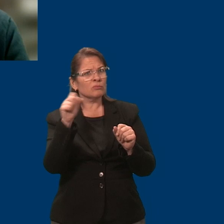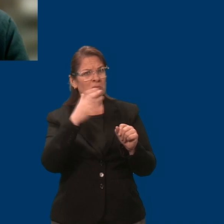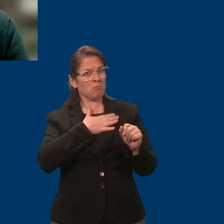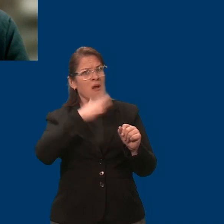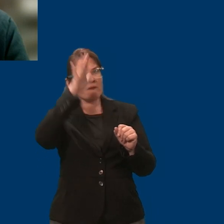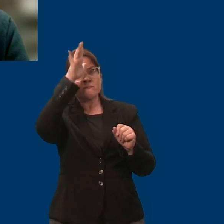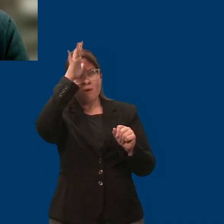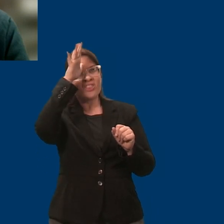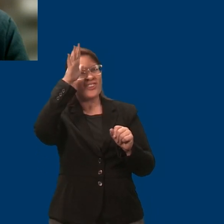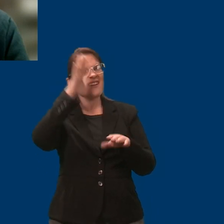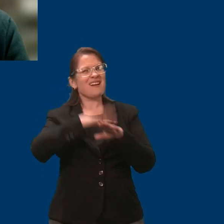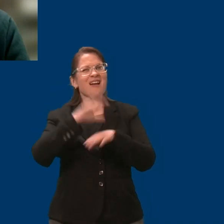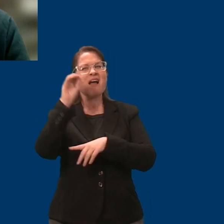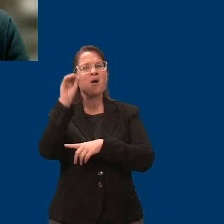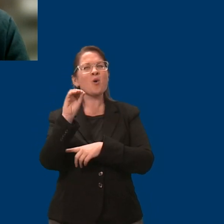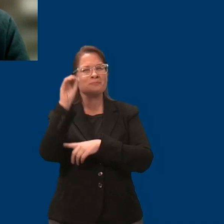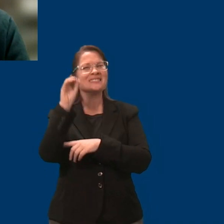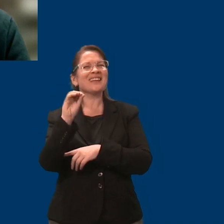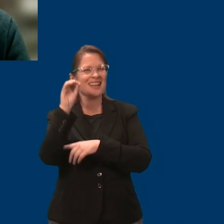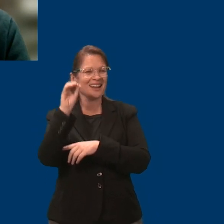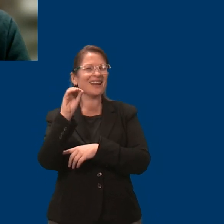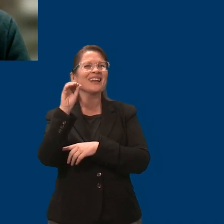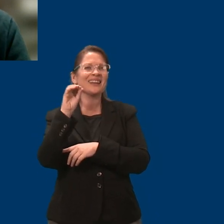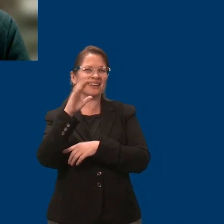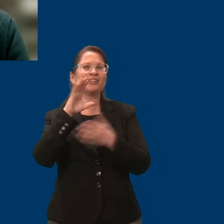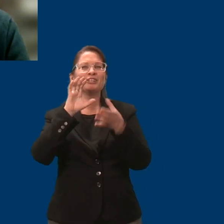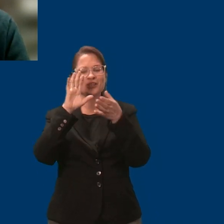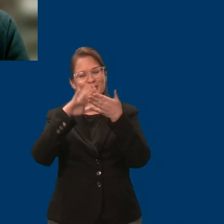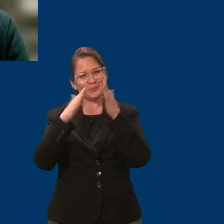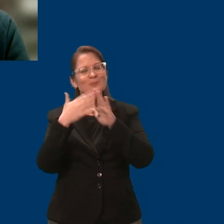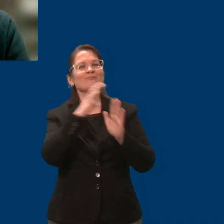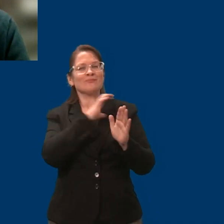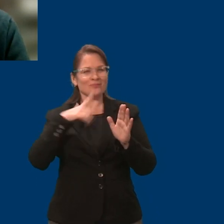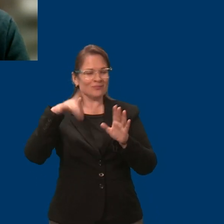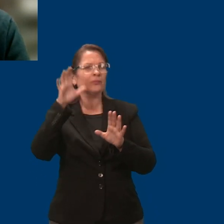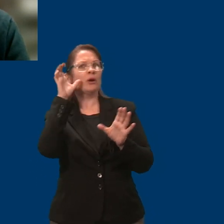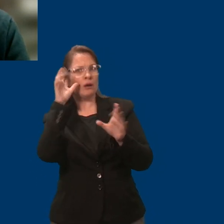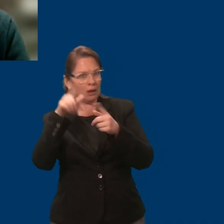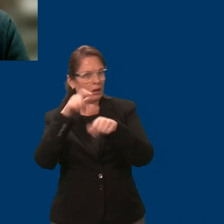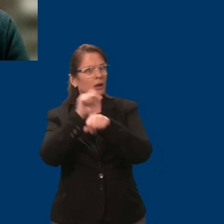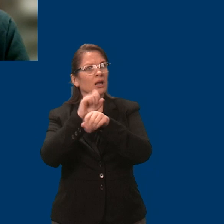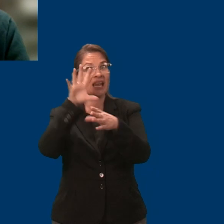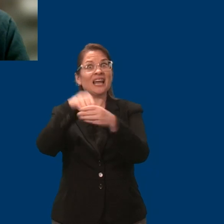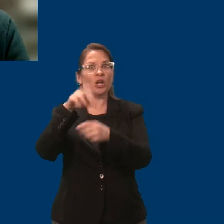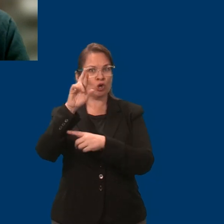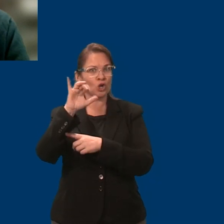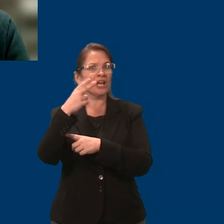subcommittee, building upon their working originally, so that it's statewide, and not having